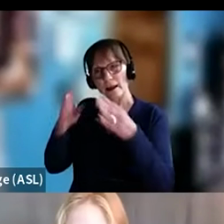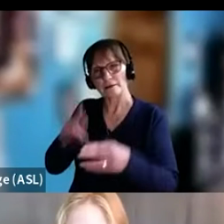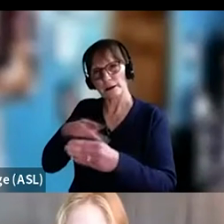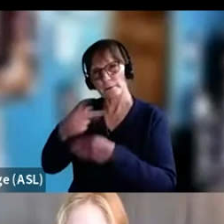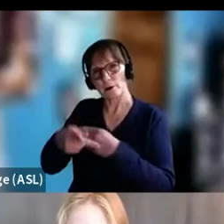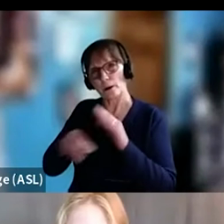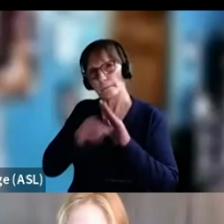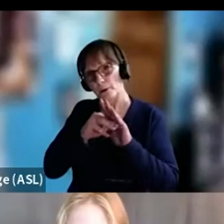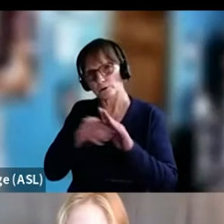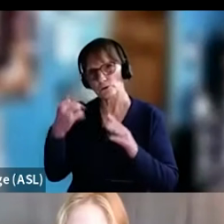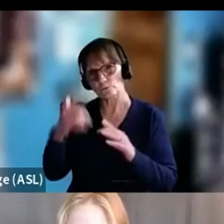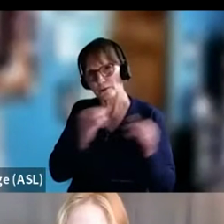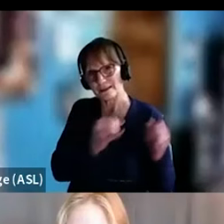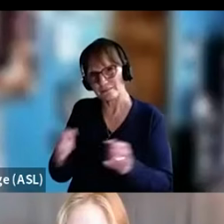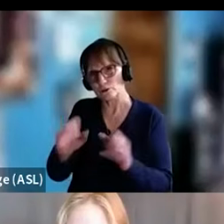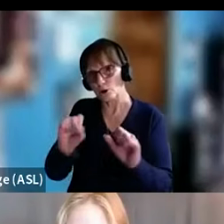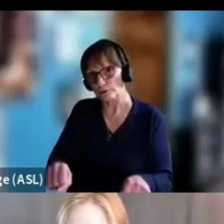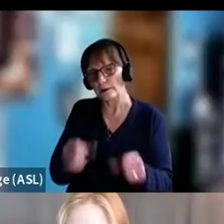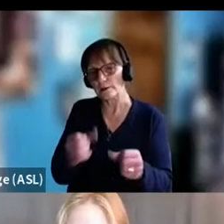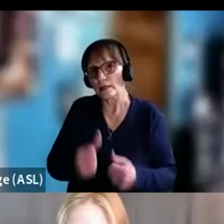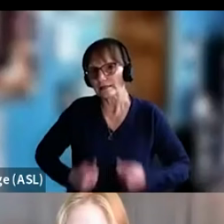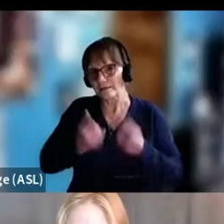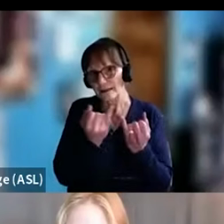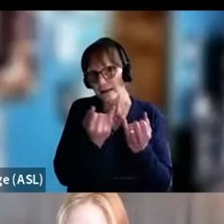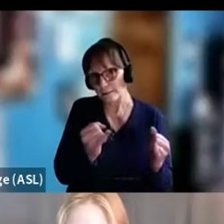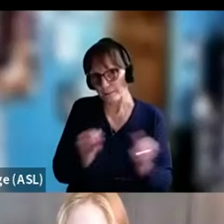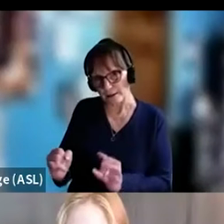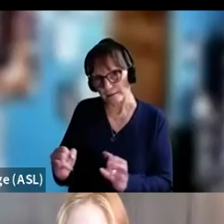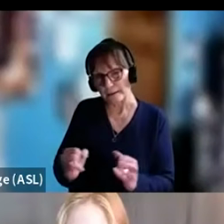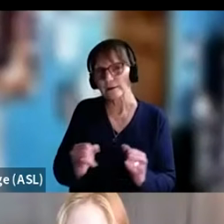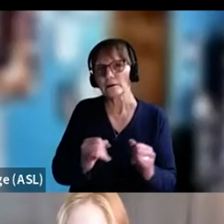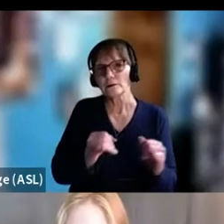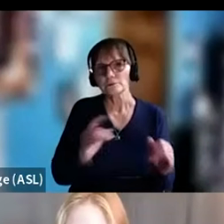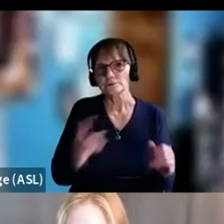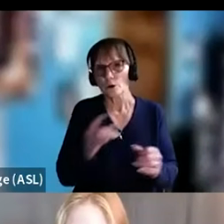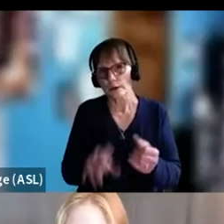for individuals who can live independently. So this wouldn't have medical supports attached to it,